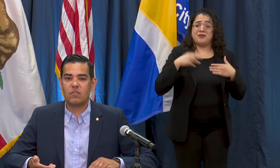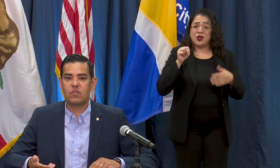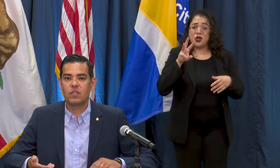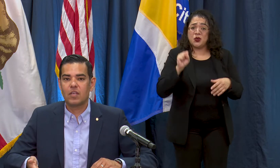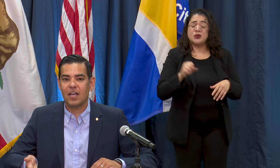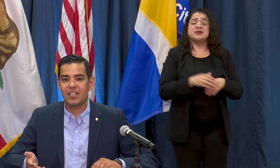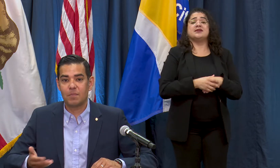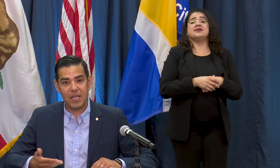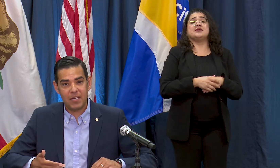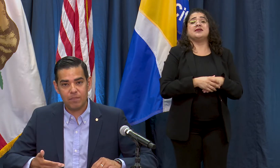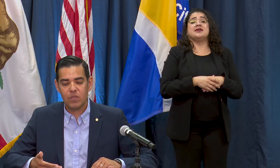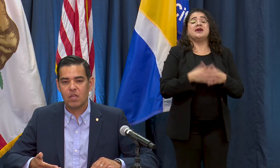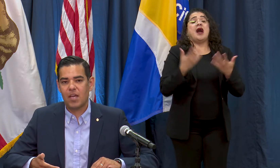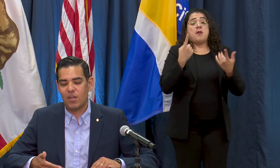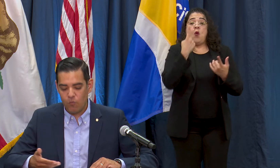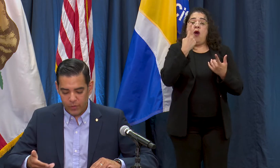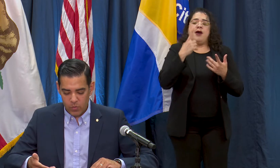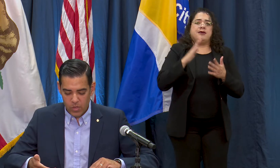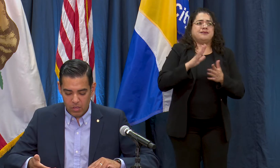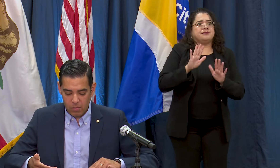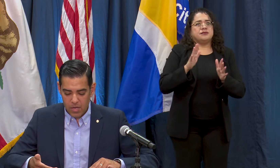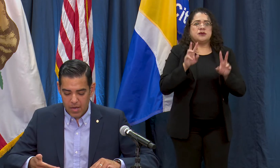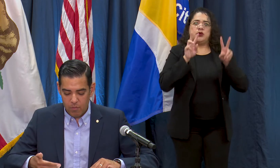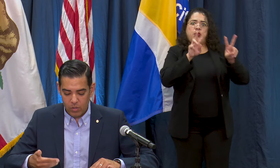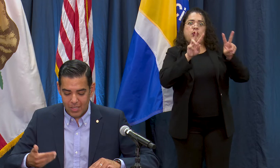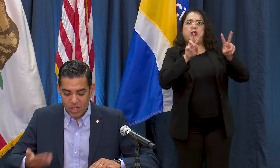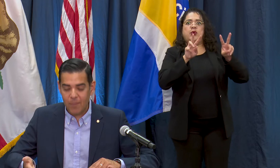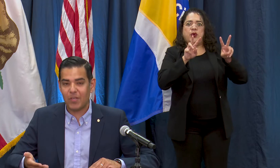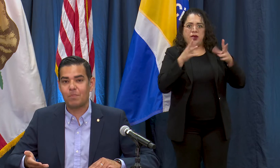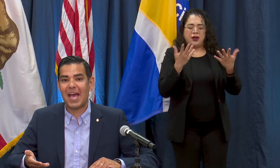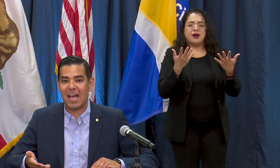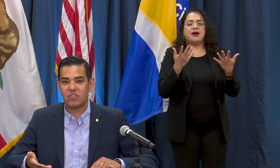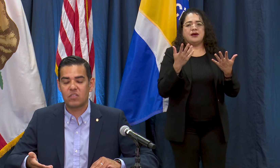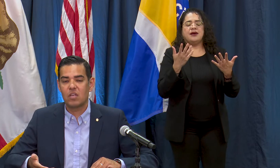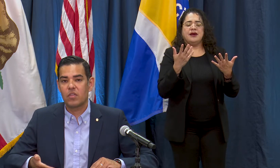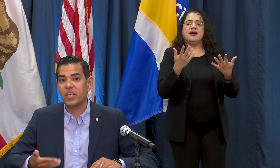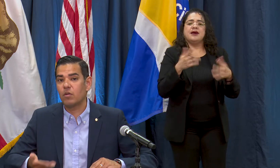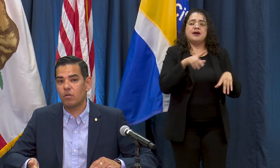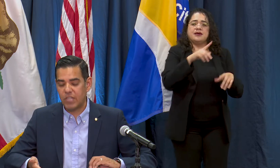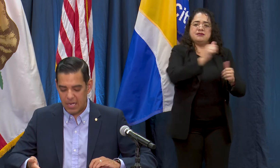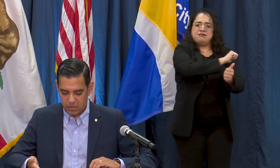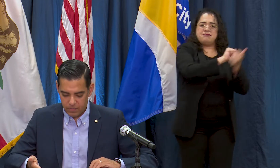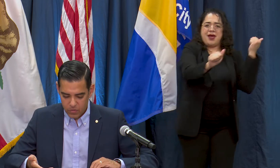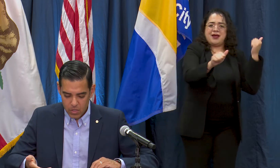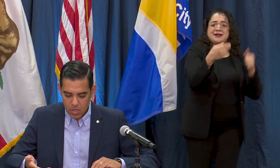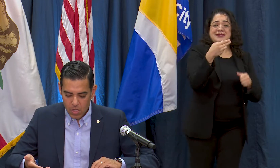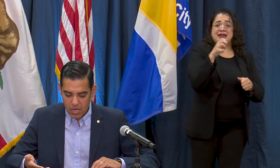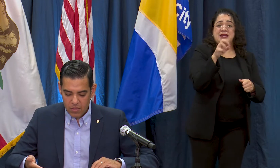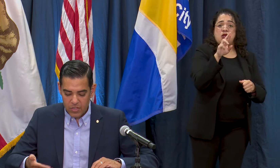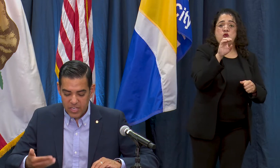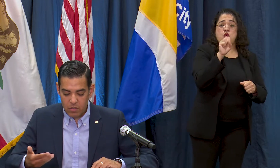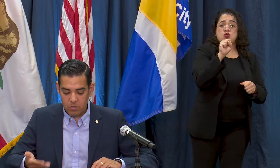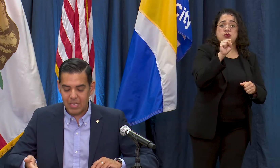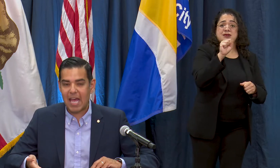debating and hopefully will adopt and pass the Heroes Act. The Heroes Act